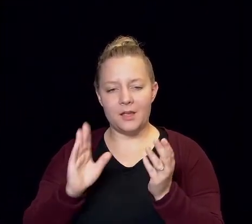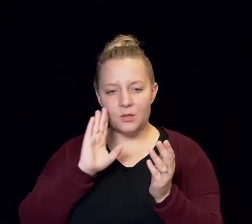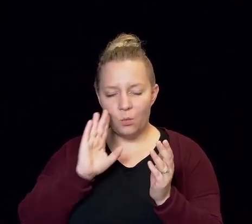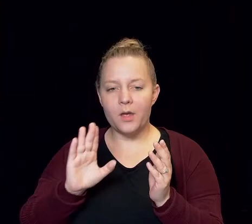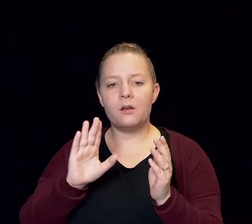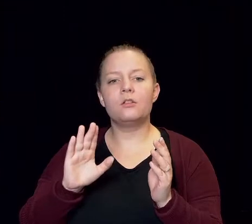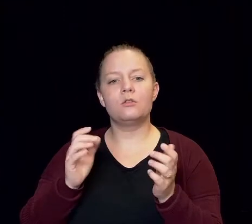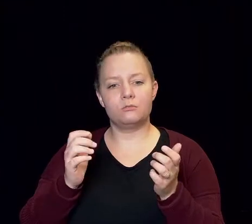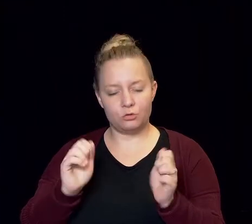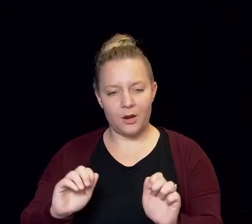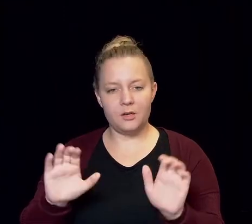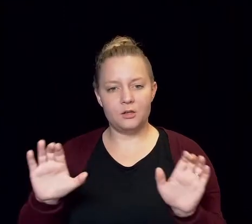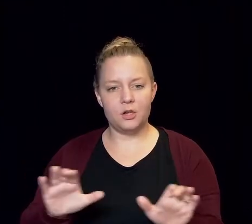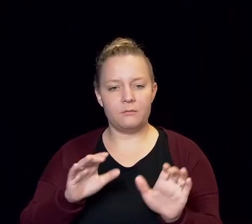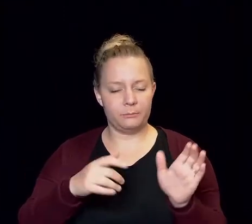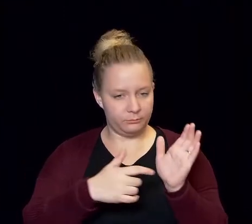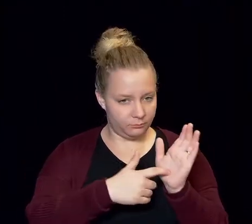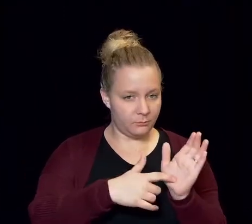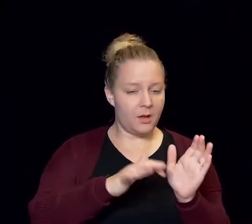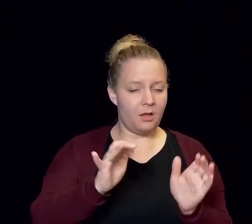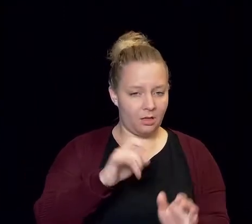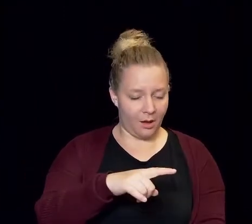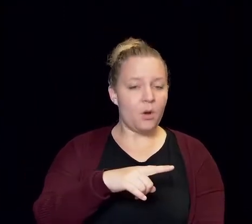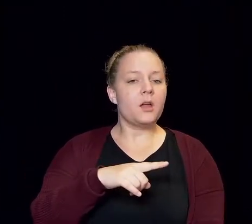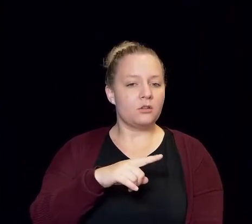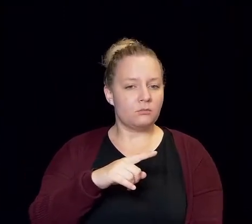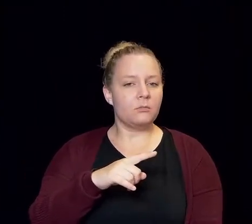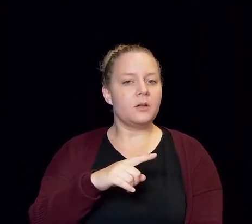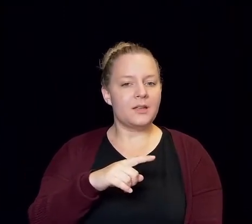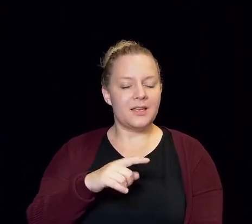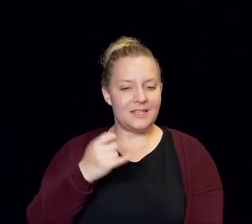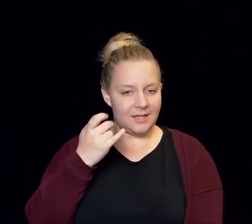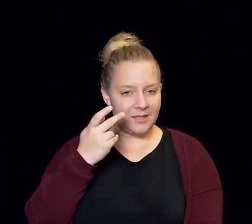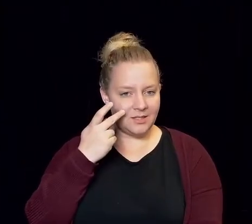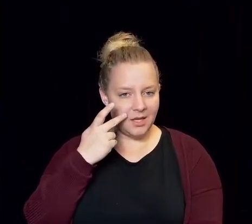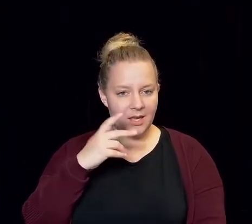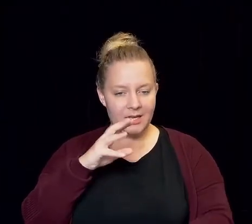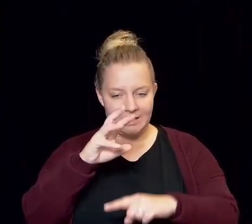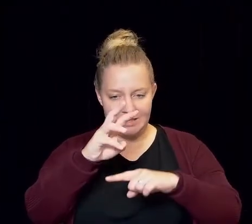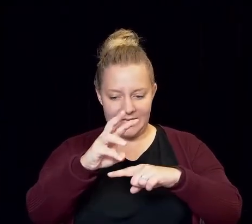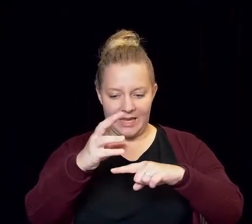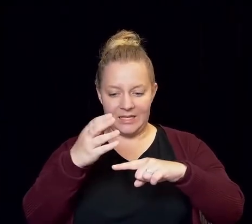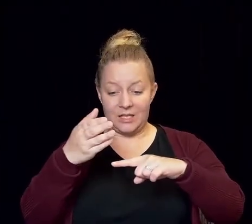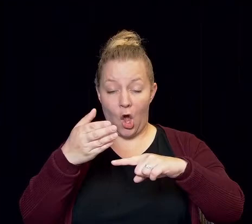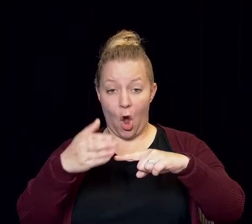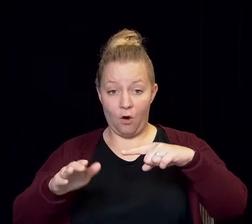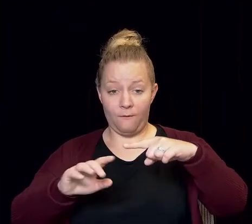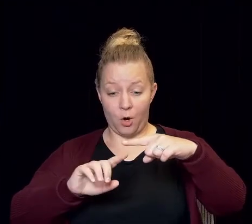that's given to you. In this case, we see 6 over the 1/2. This big fraction bar is where we